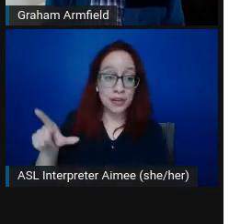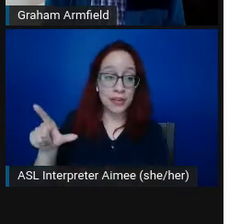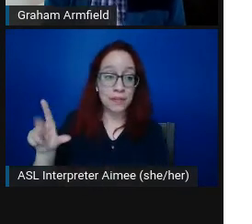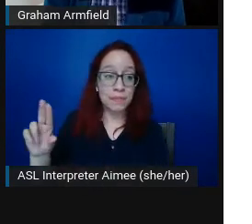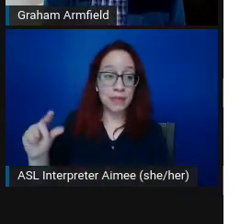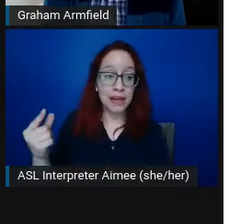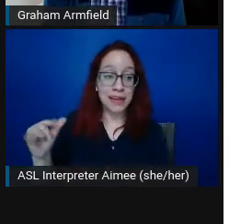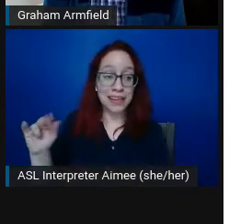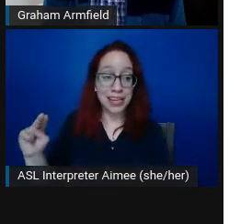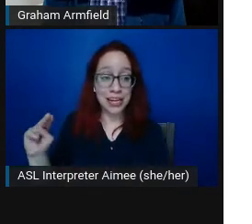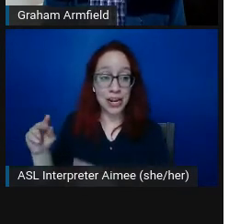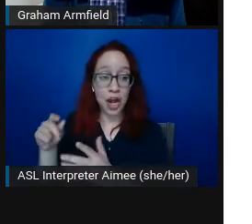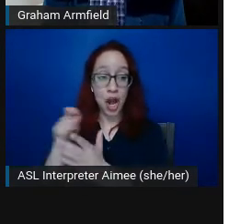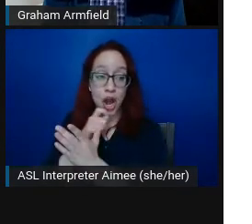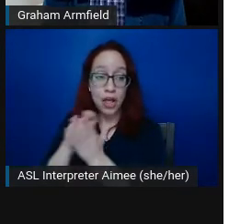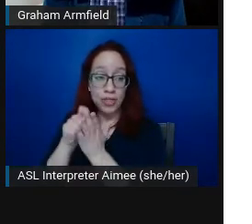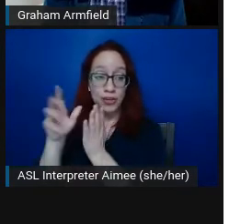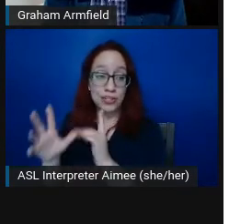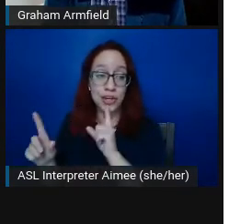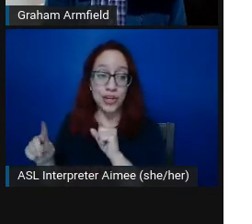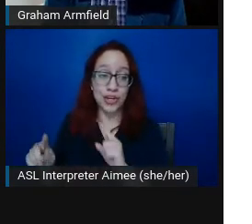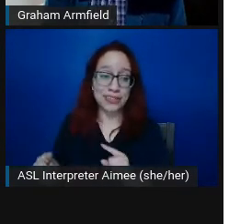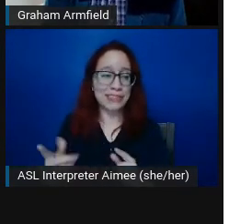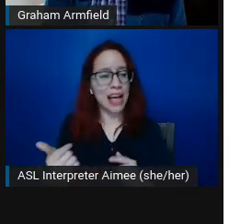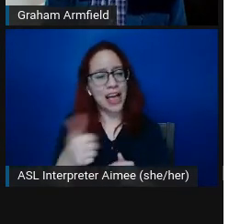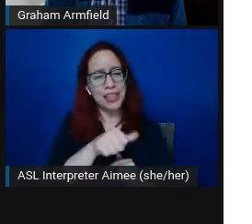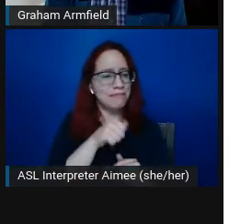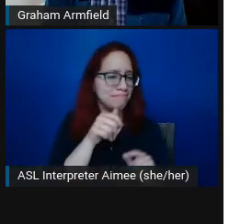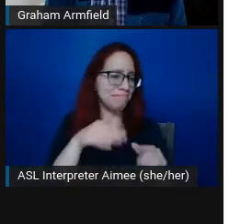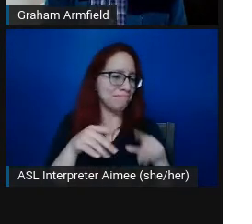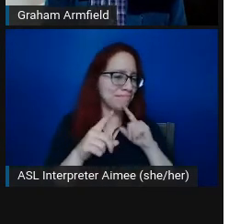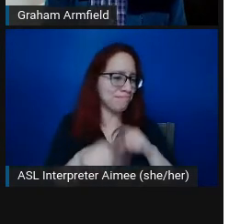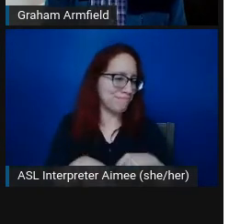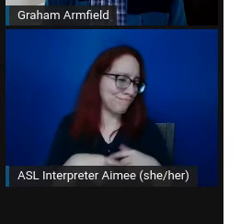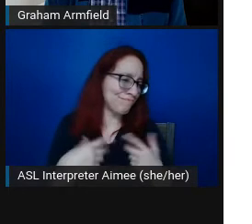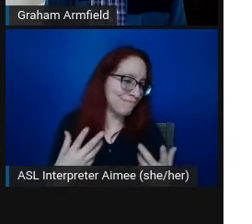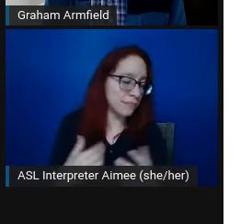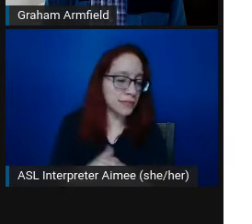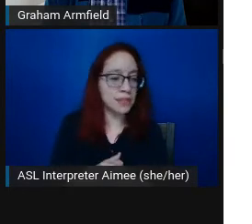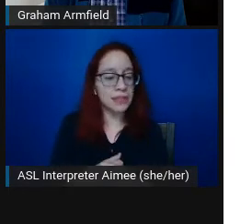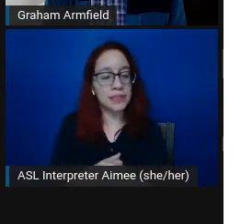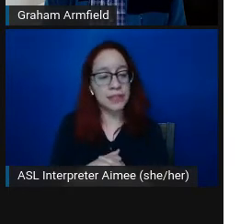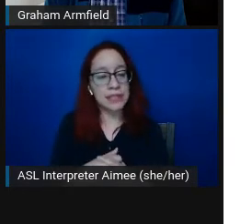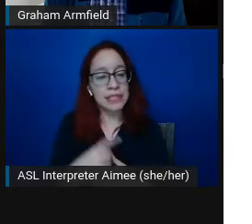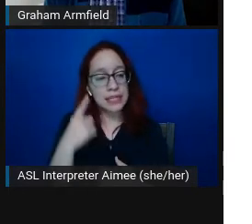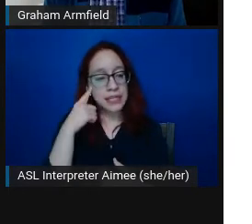There are some, which I haven't reported yet, which I will. There are others I think it's-- I can't remember.